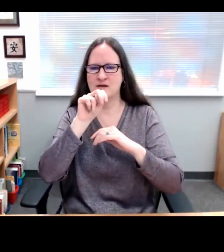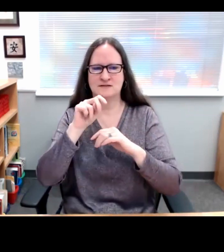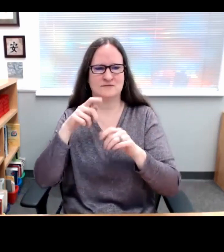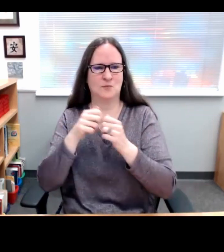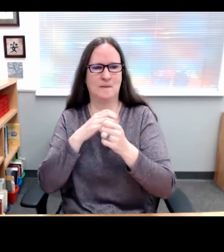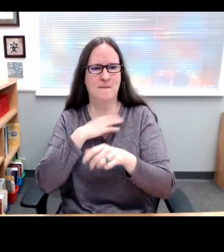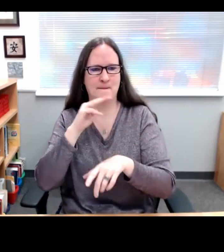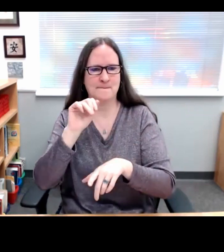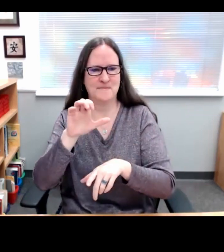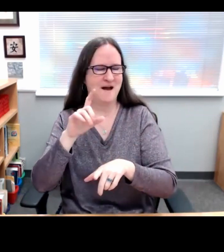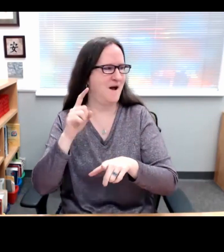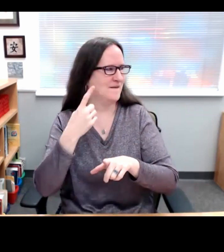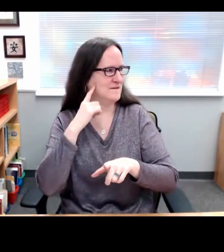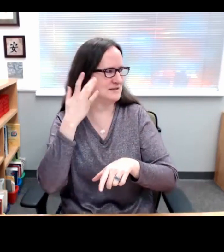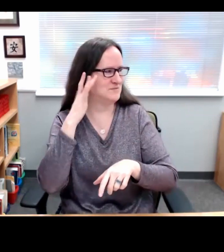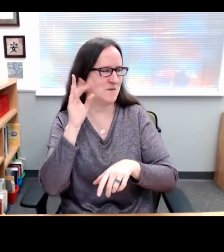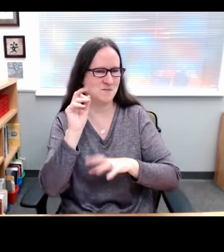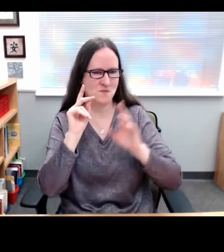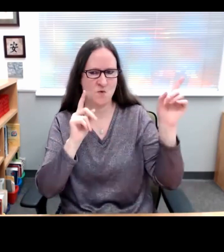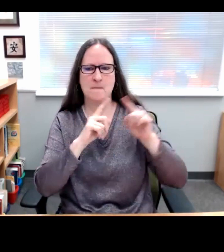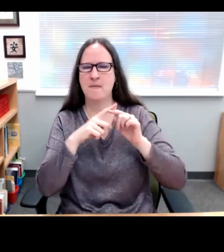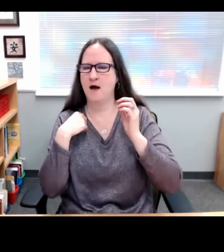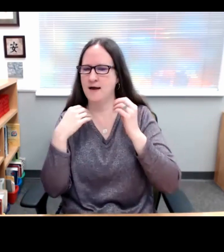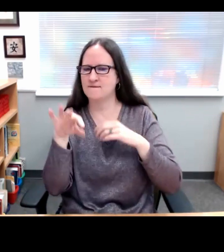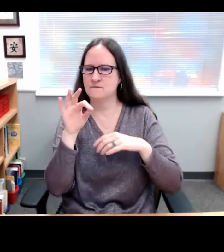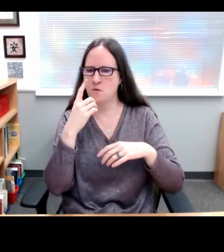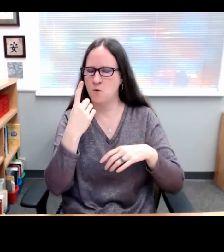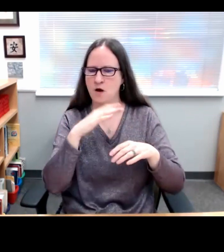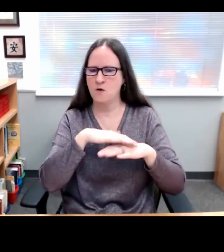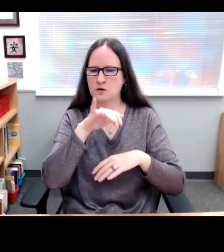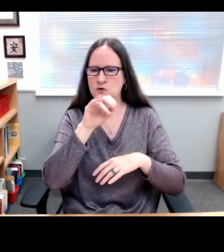I'm not sure why I can't connect to Amazon through my Mac. But